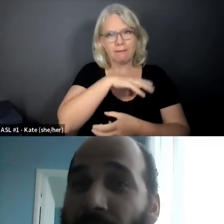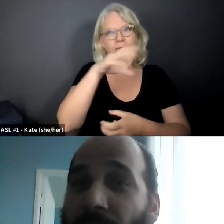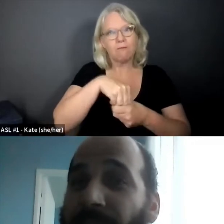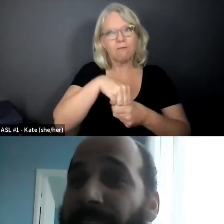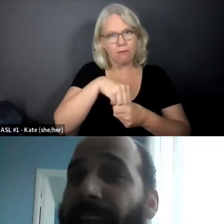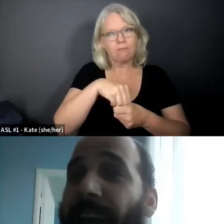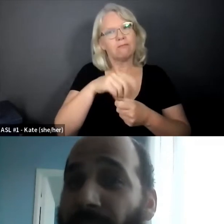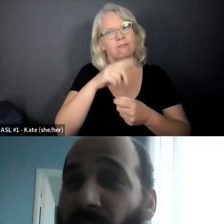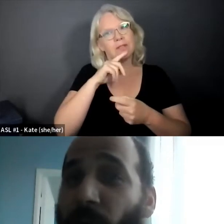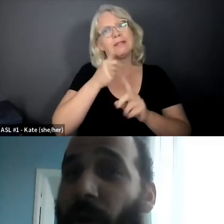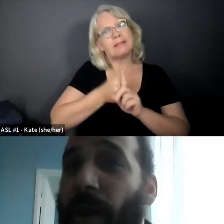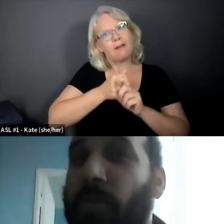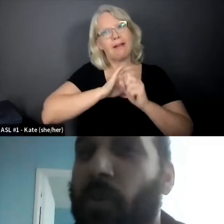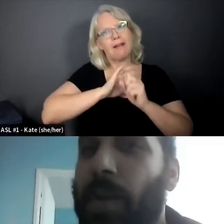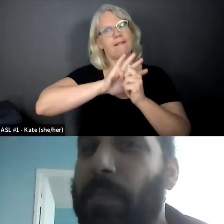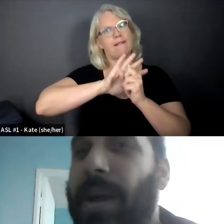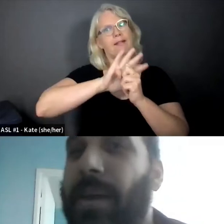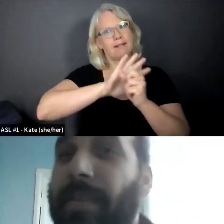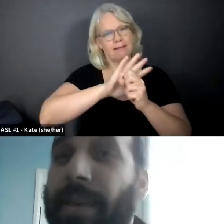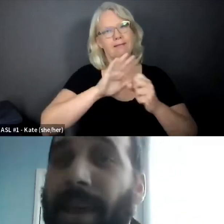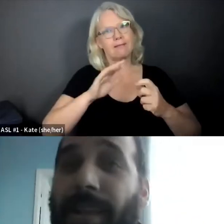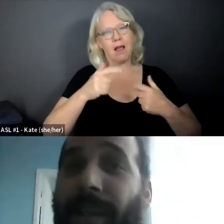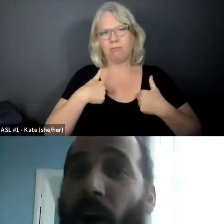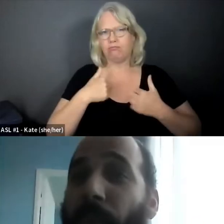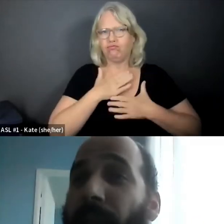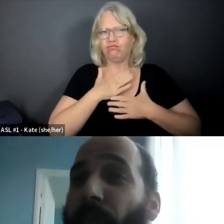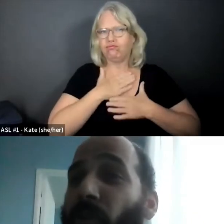I LOVE DOING WHAT I'M DOING.